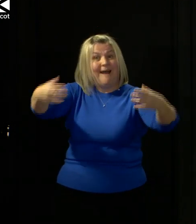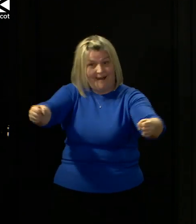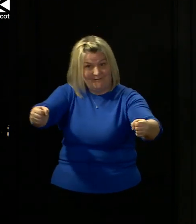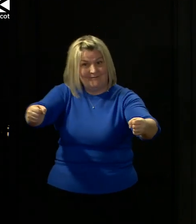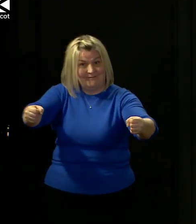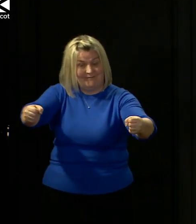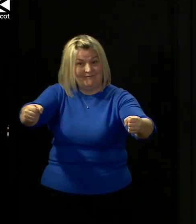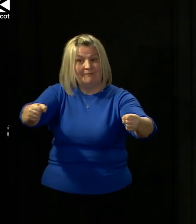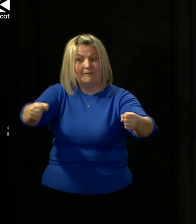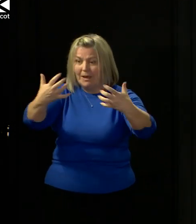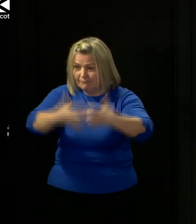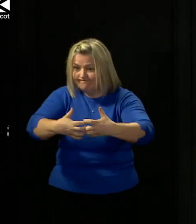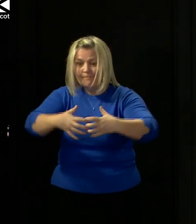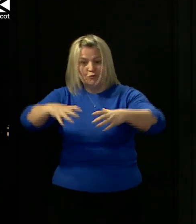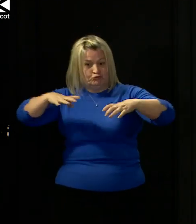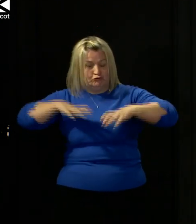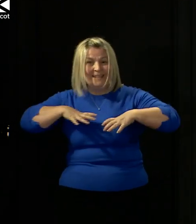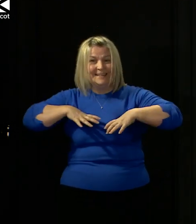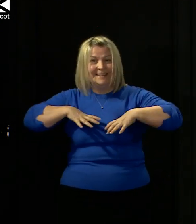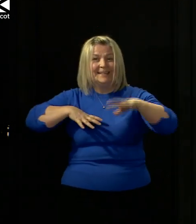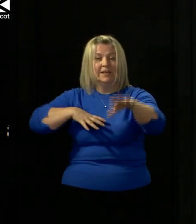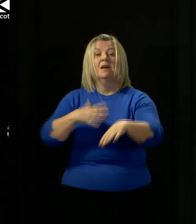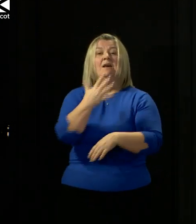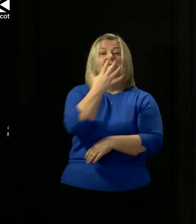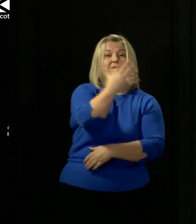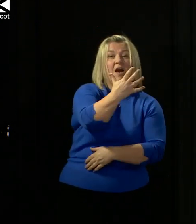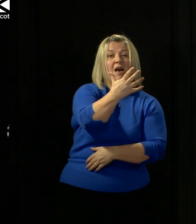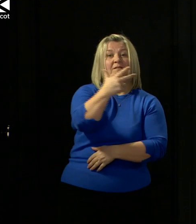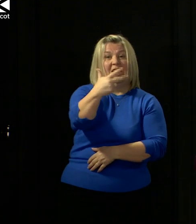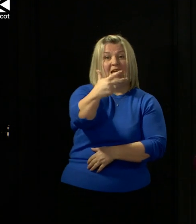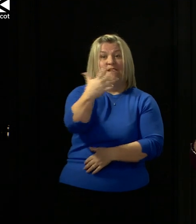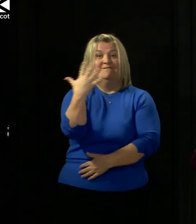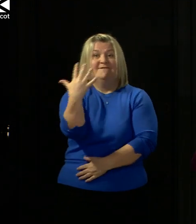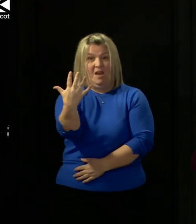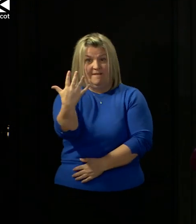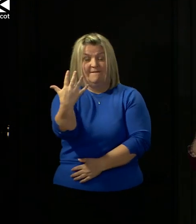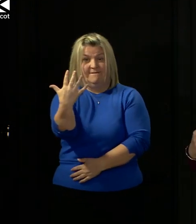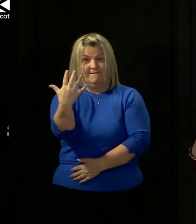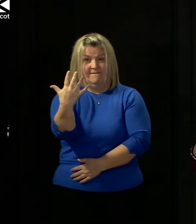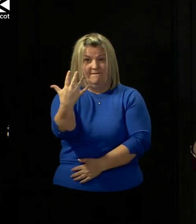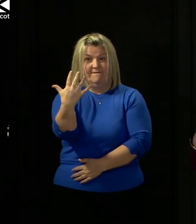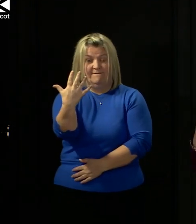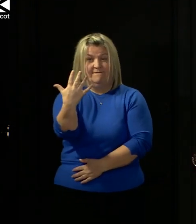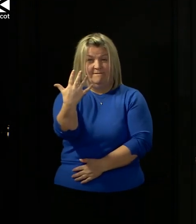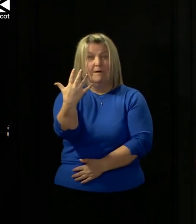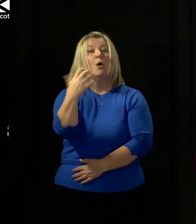equipped and staffed beds is 585 we are in the process of taking that to 700 which